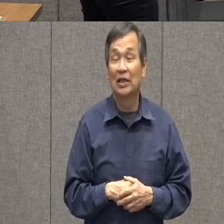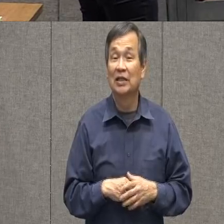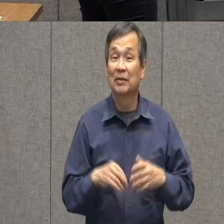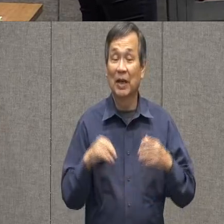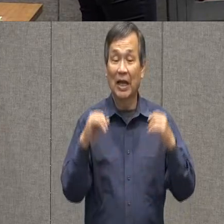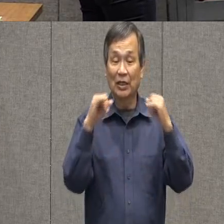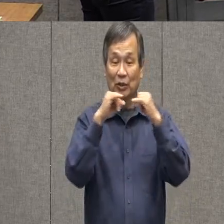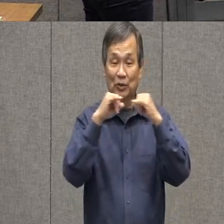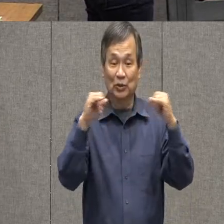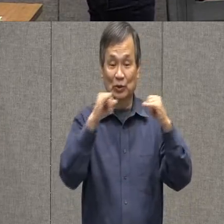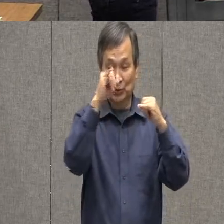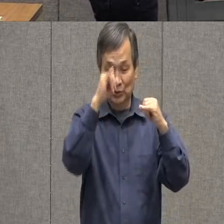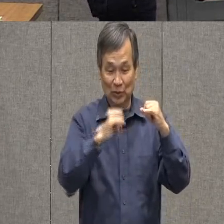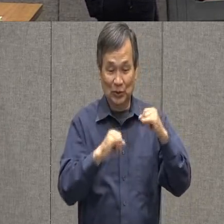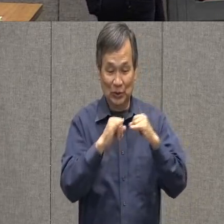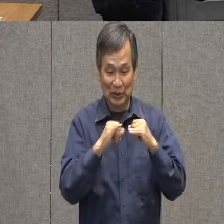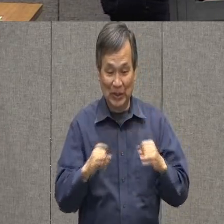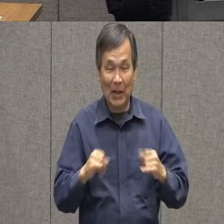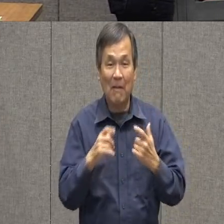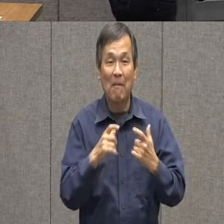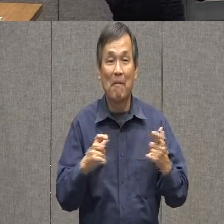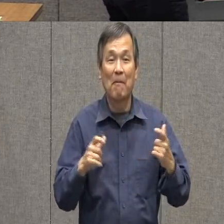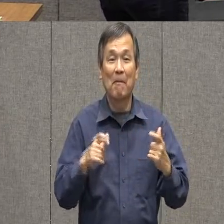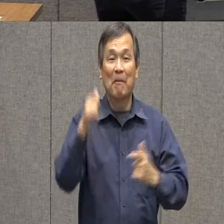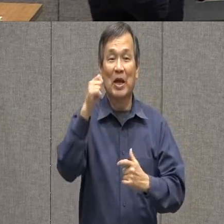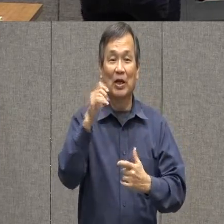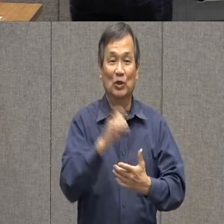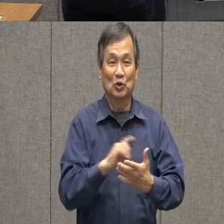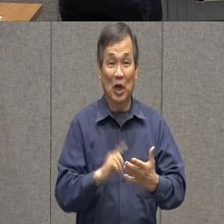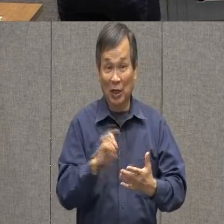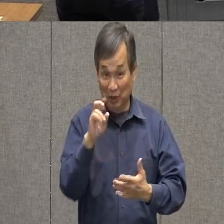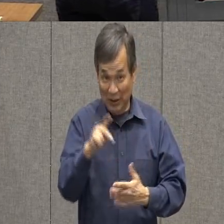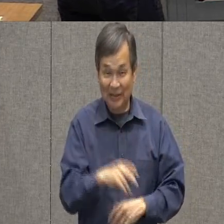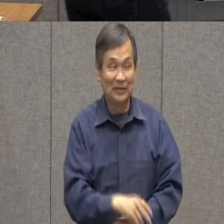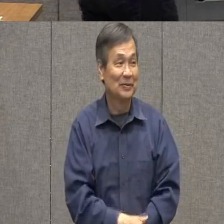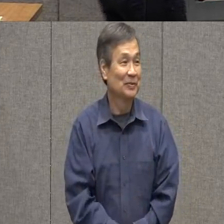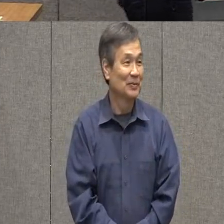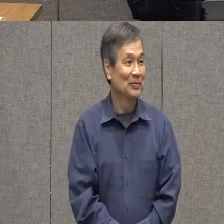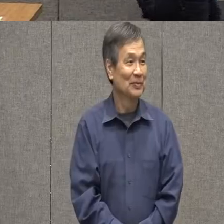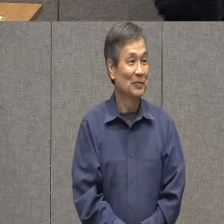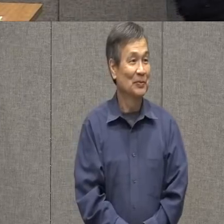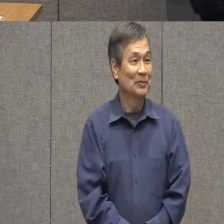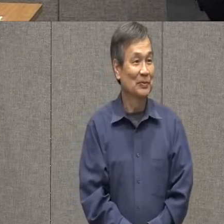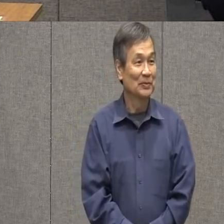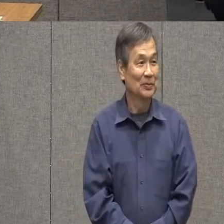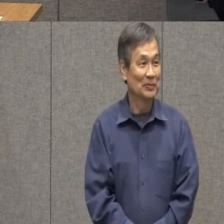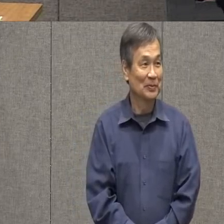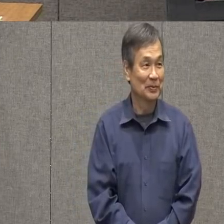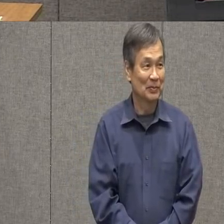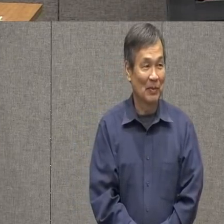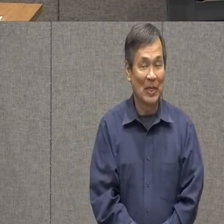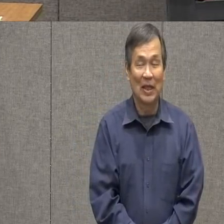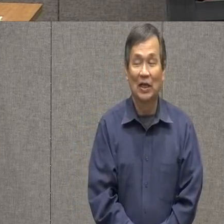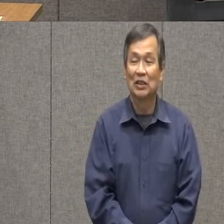into bigger figure drawings. Oh, cool! So, our gesture drawings, they're the gesture.